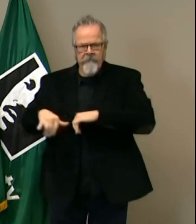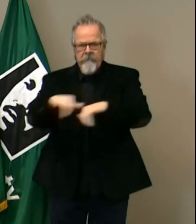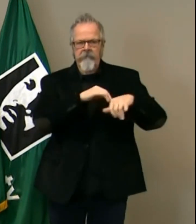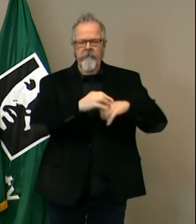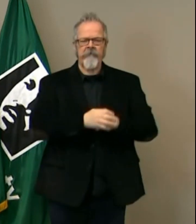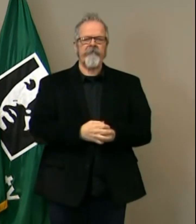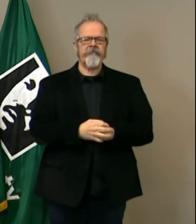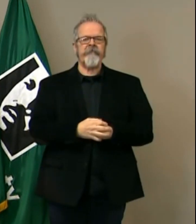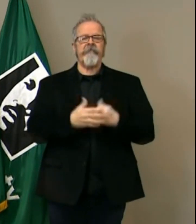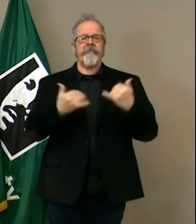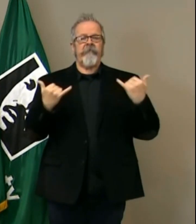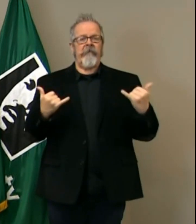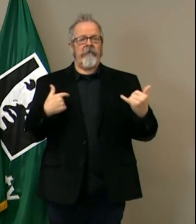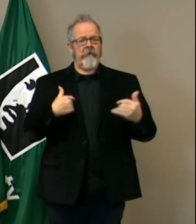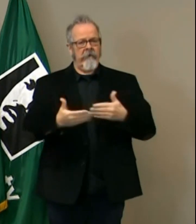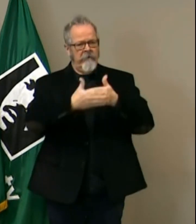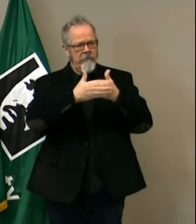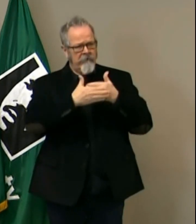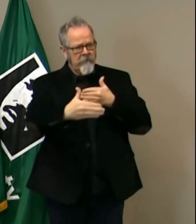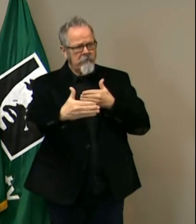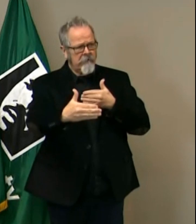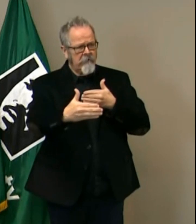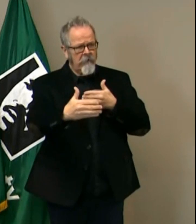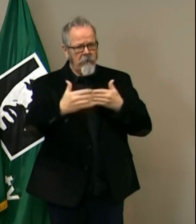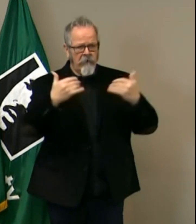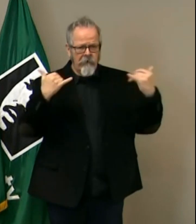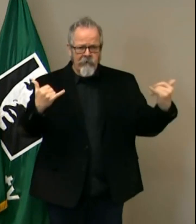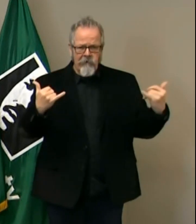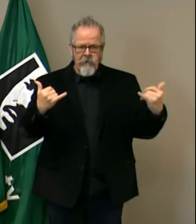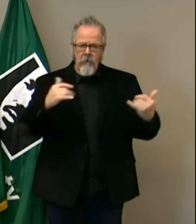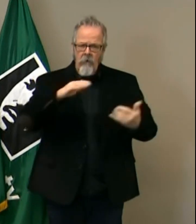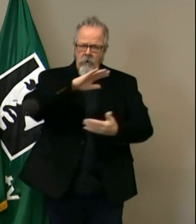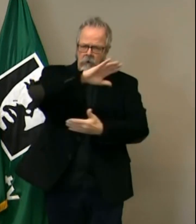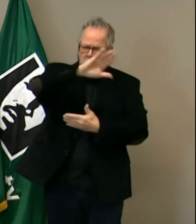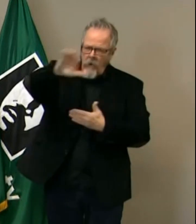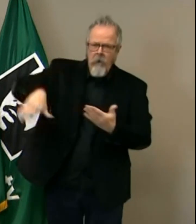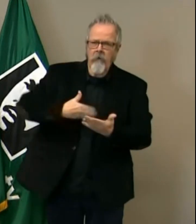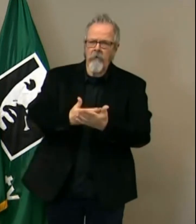monitor and see if they in fact have been infected so that they can isolate